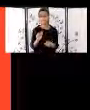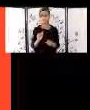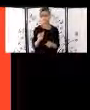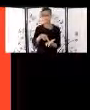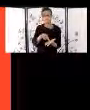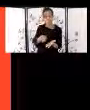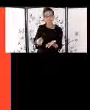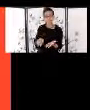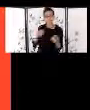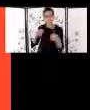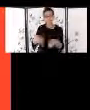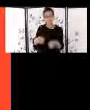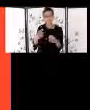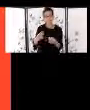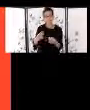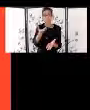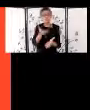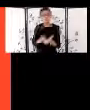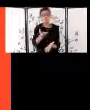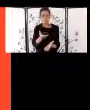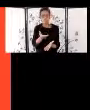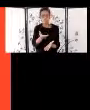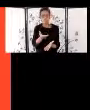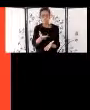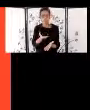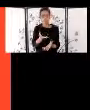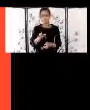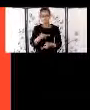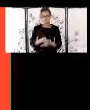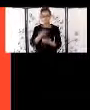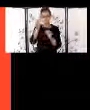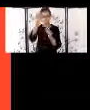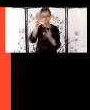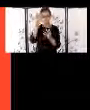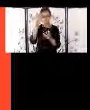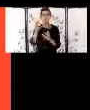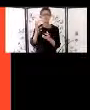There’s also more tax related resources and information available in our frequently